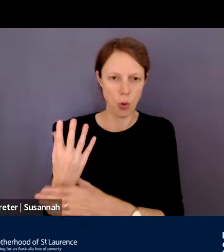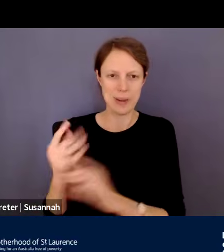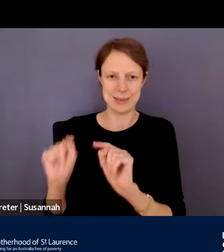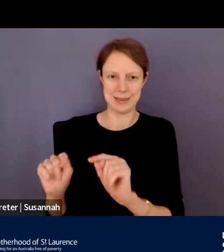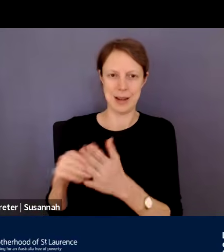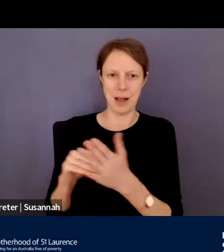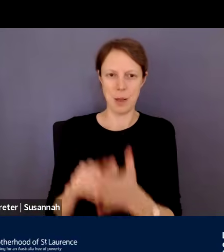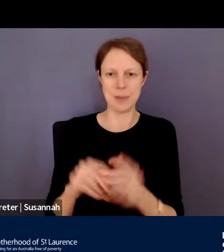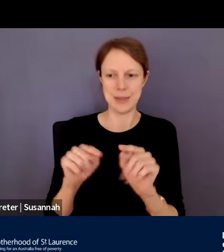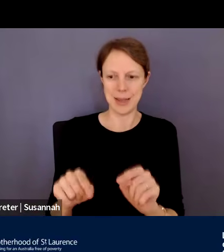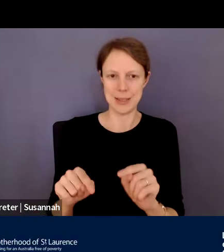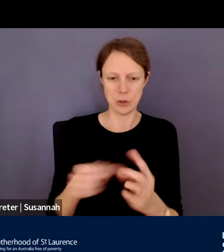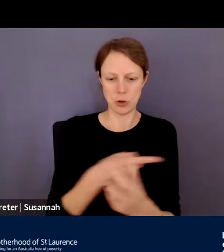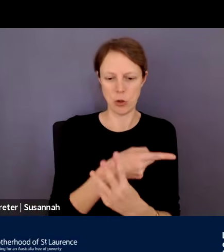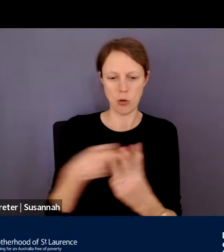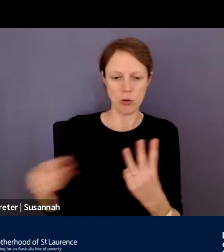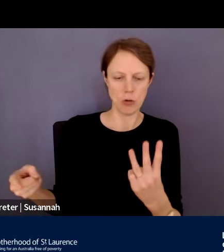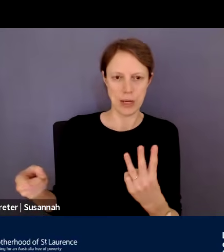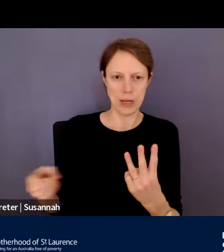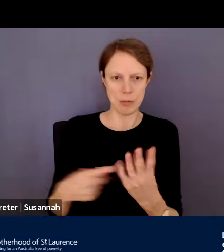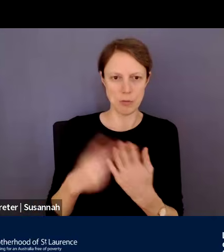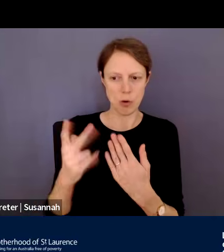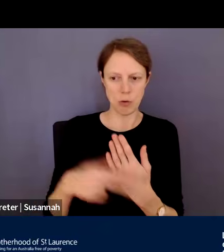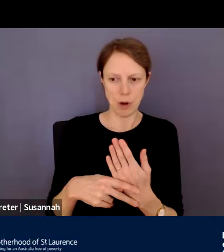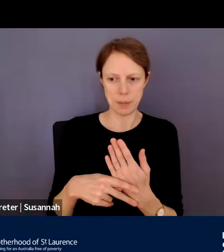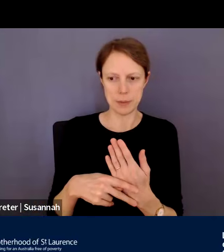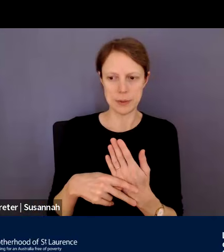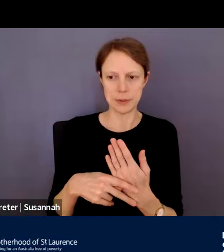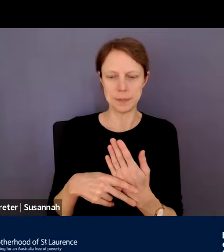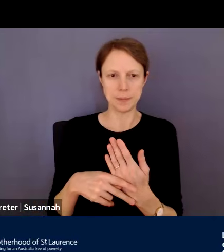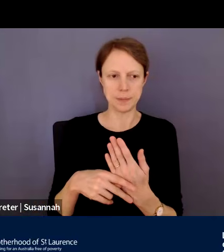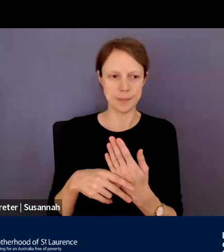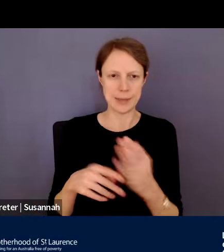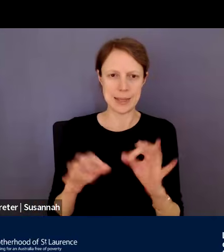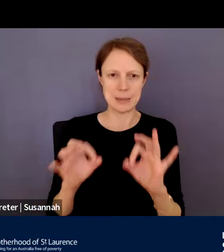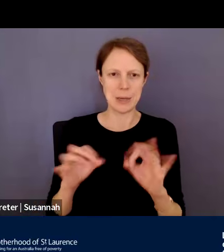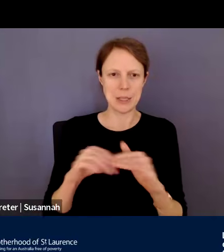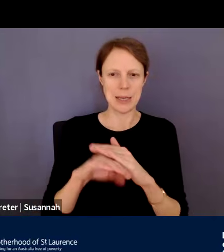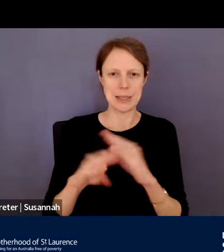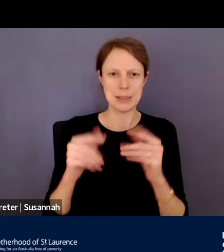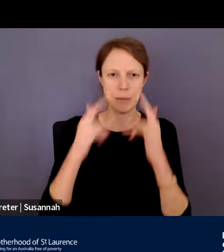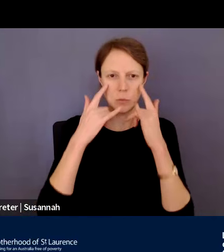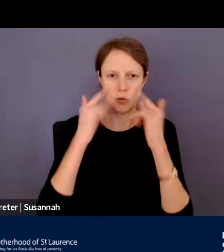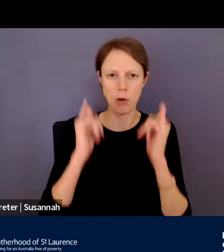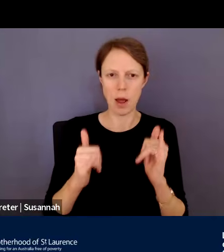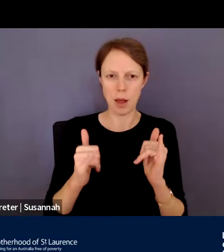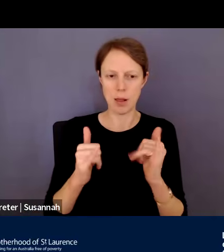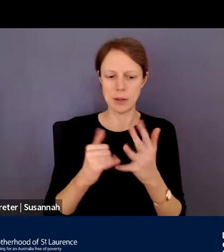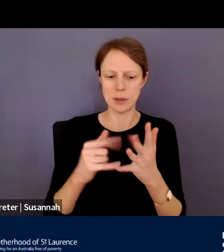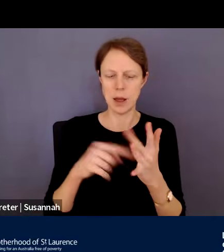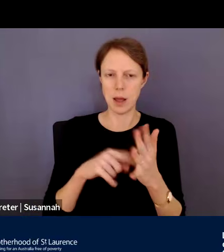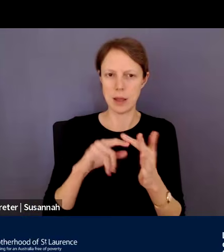particularly in some of our trial sites, we're working together to see what integration can